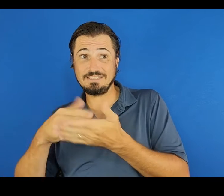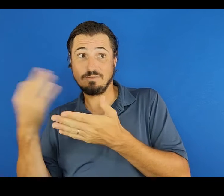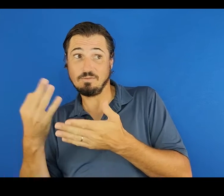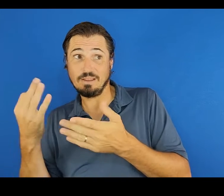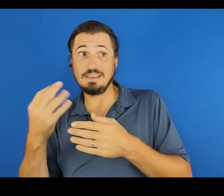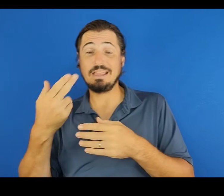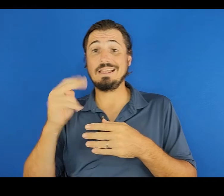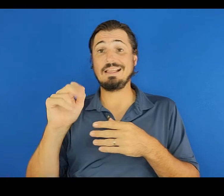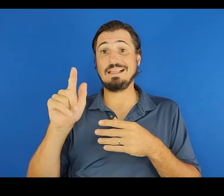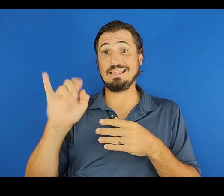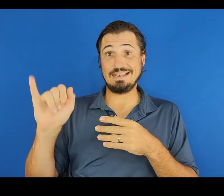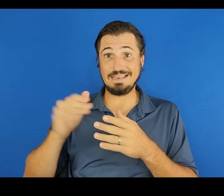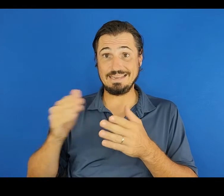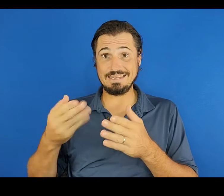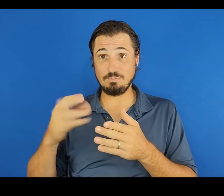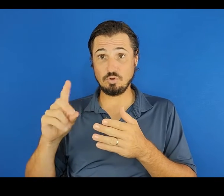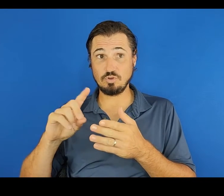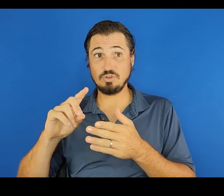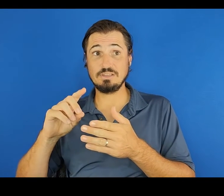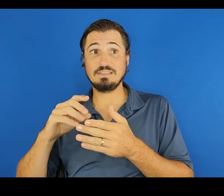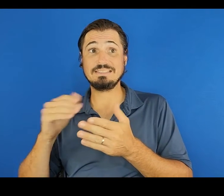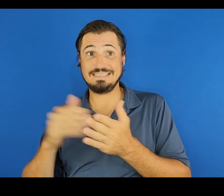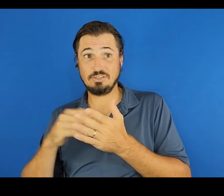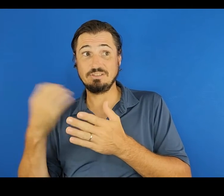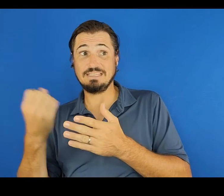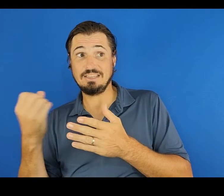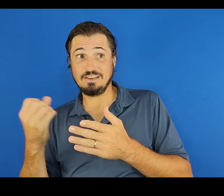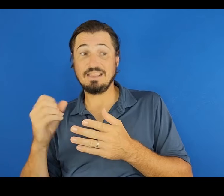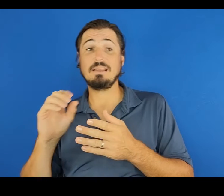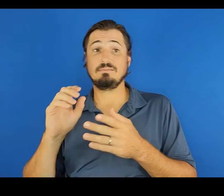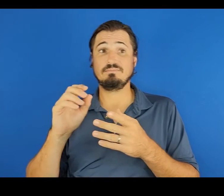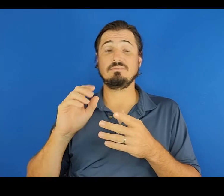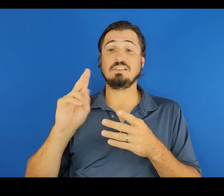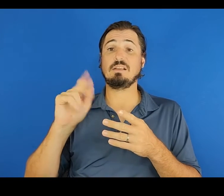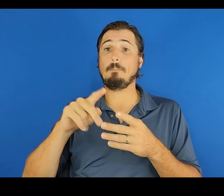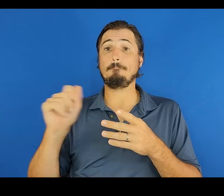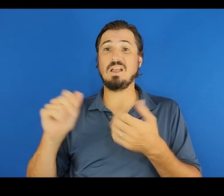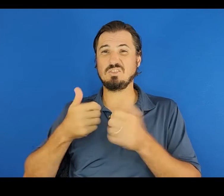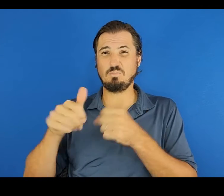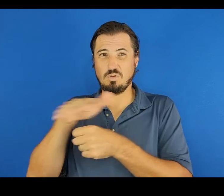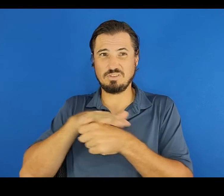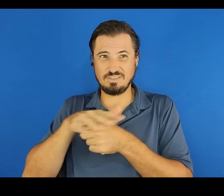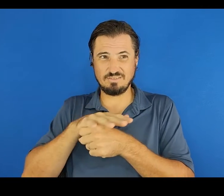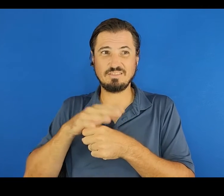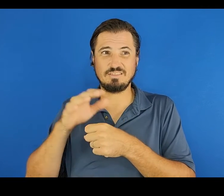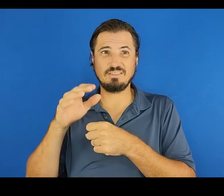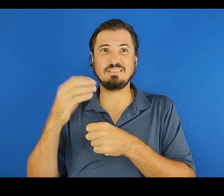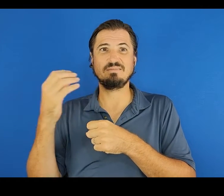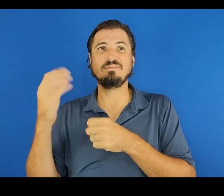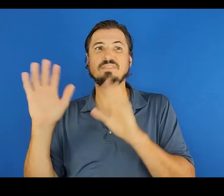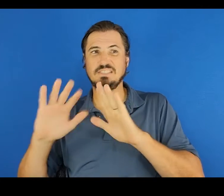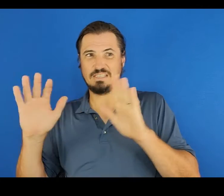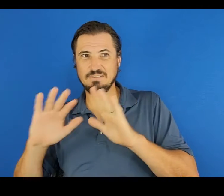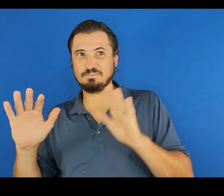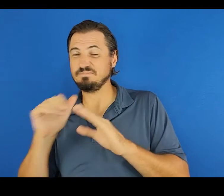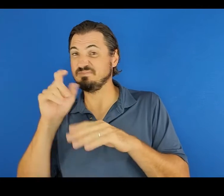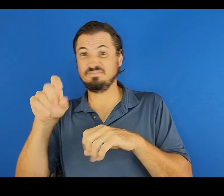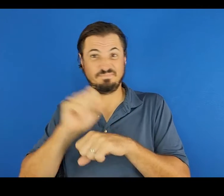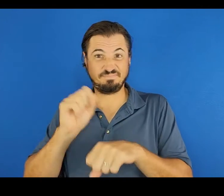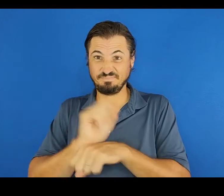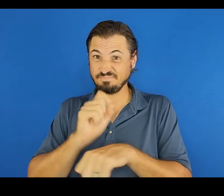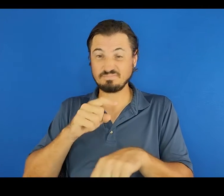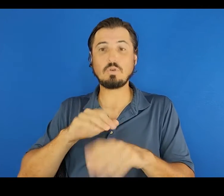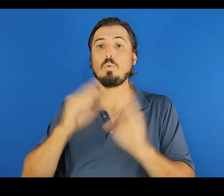Baptiste Sports Complex in Kapa‘a on Sunday, from 9 to 1 each day. No appointments are needed. Results are provided the same day.